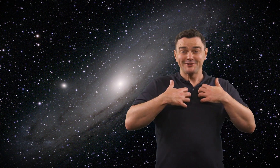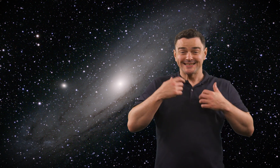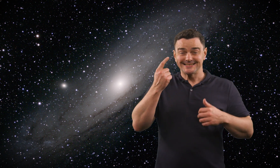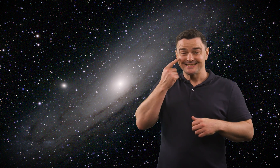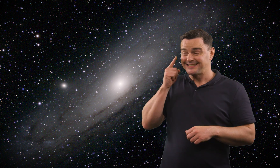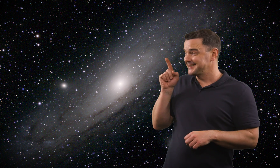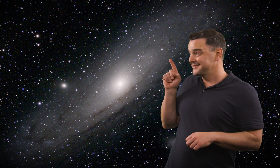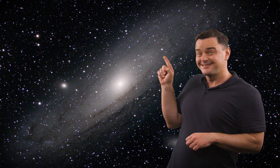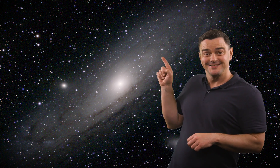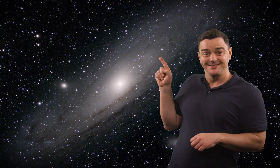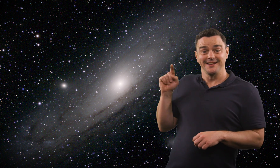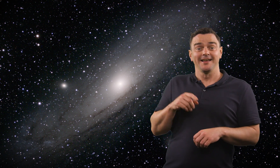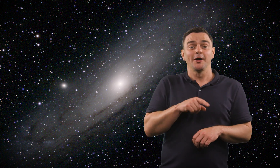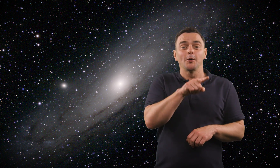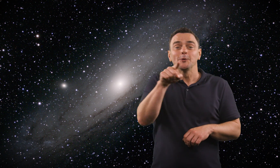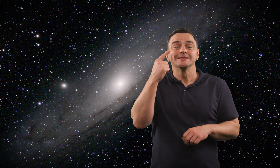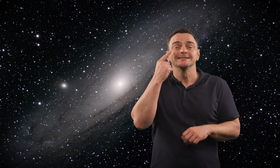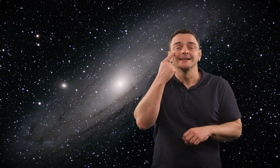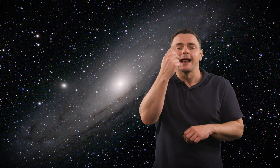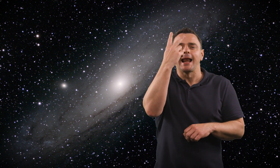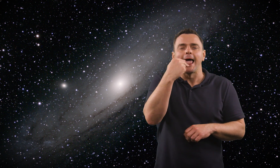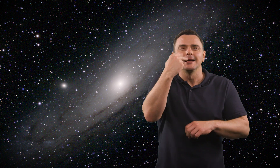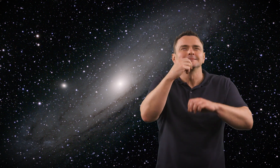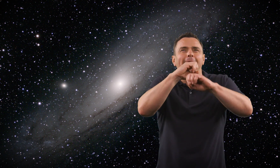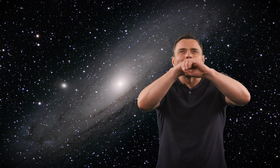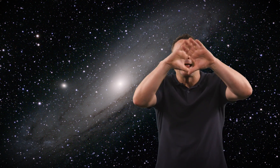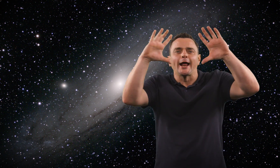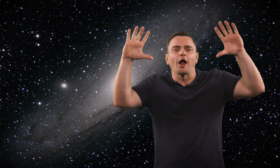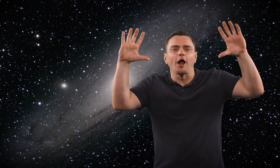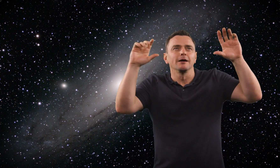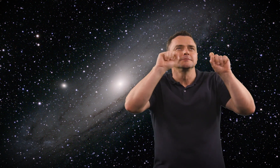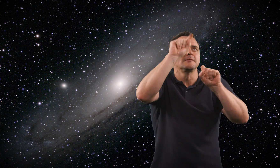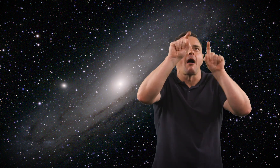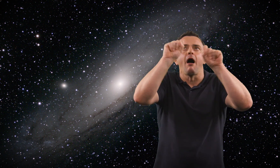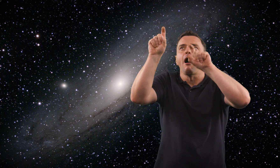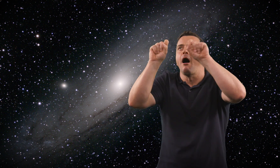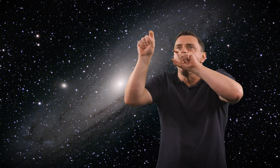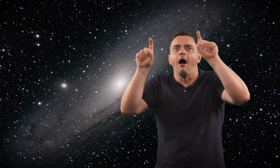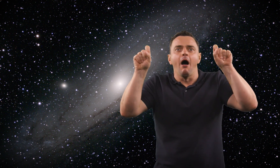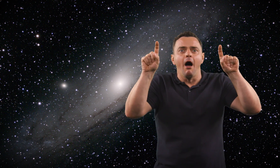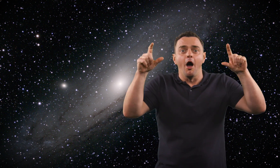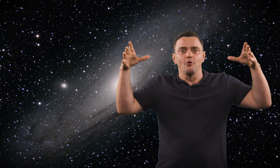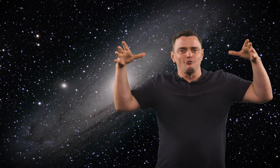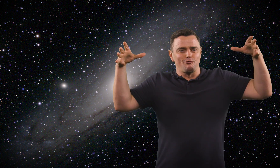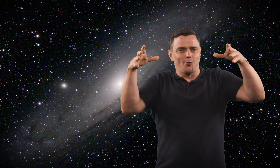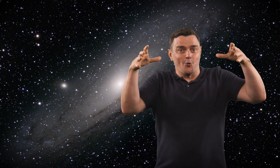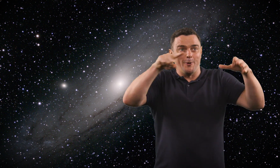See this behind me? On a clear night, you can just about see a group of stars in a spiral shape.